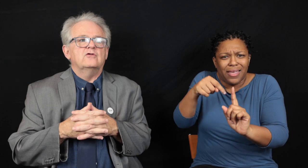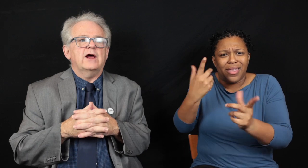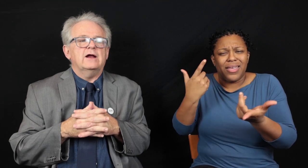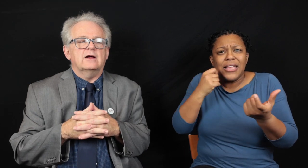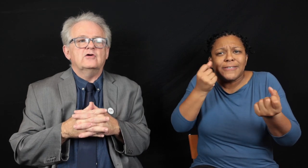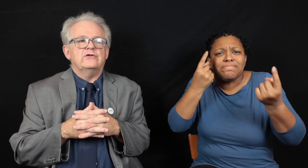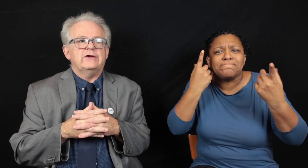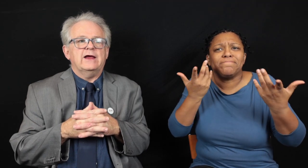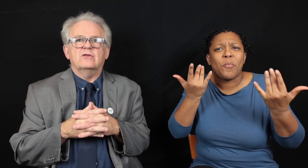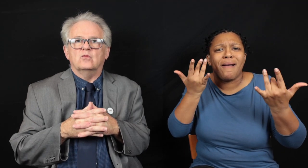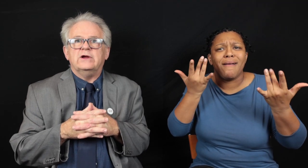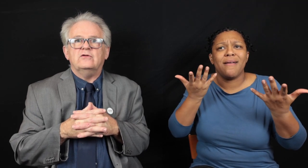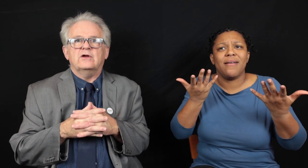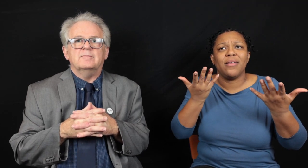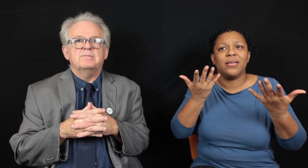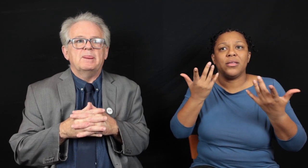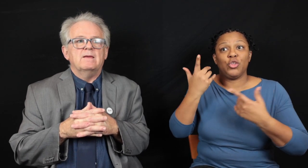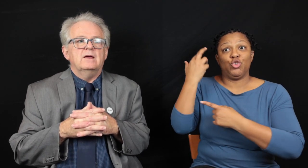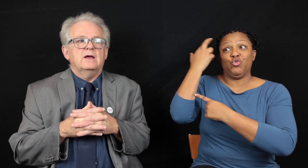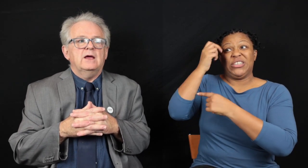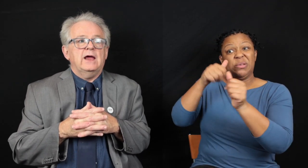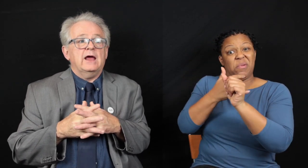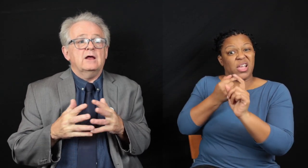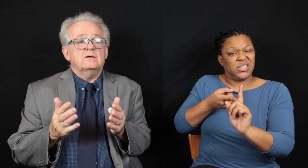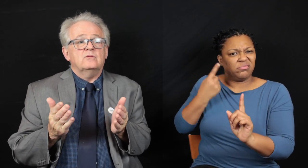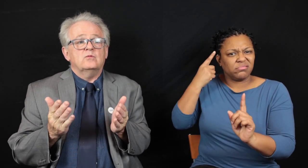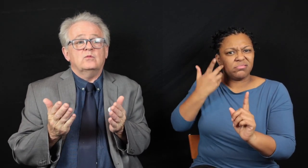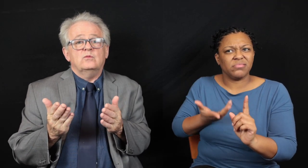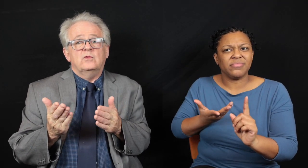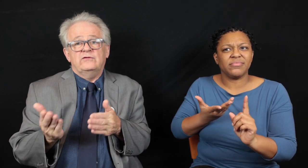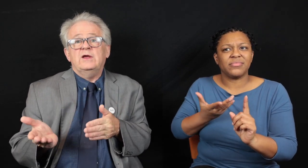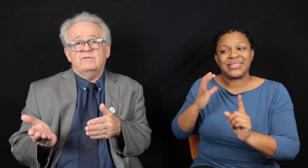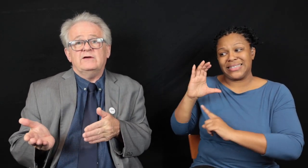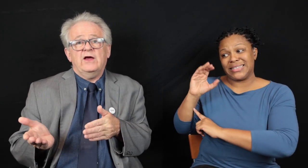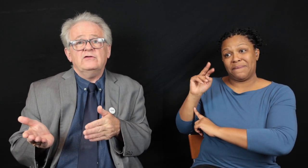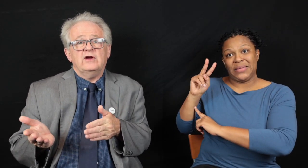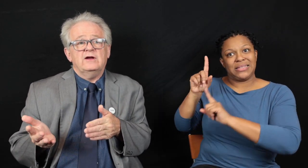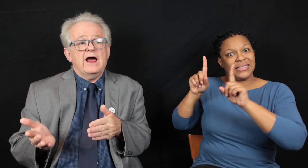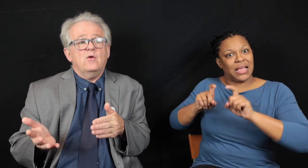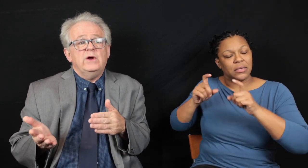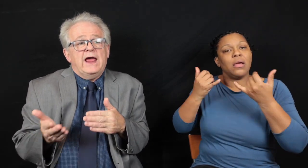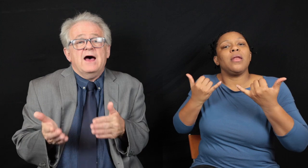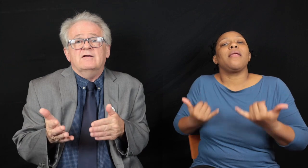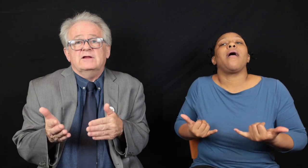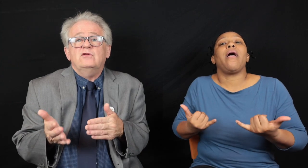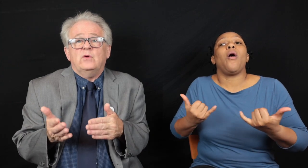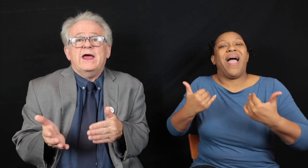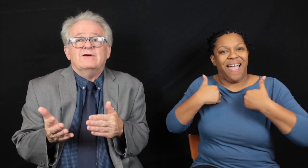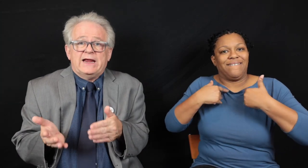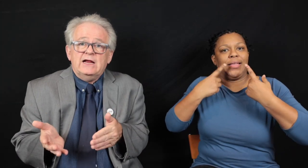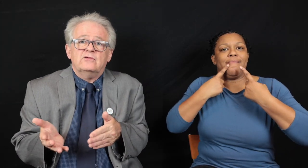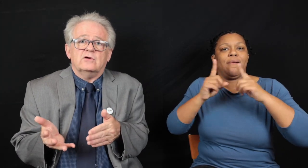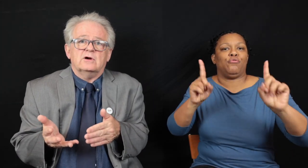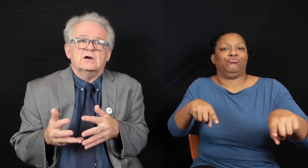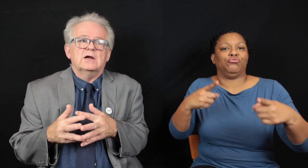try to understand the reason. And with CMV testing, now we have, at least we have an answer.